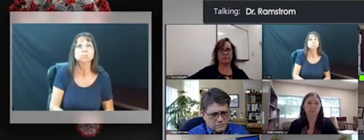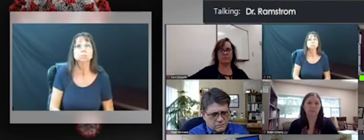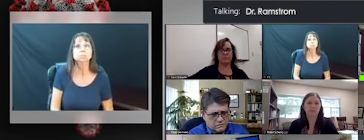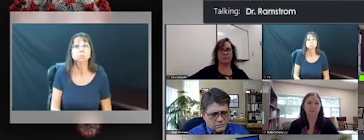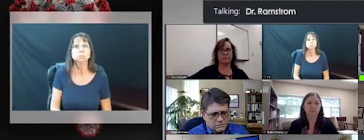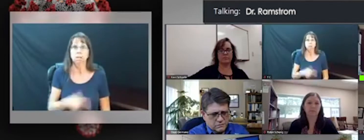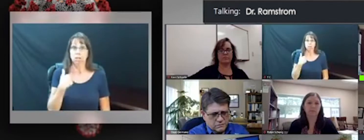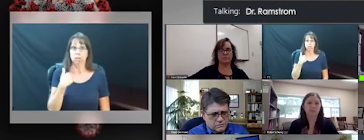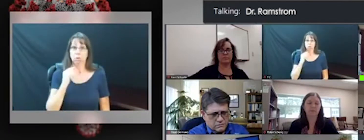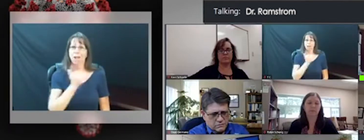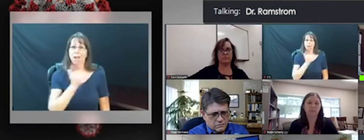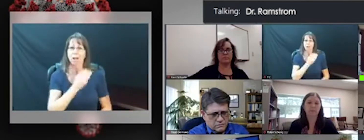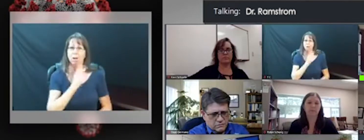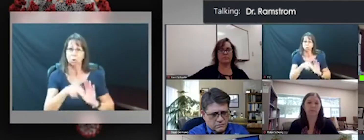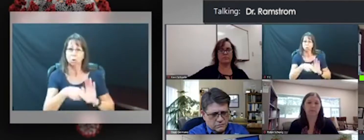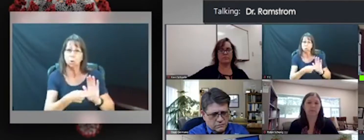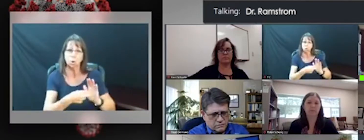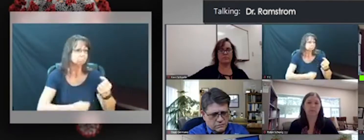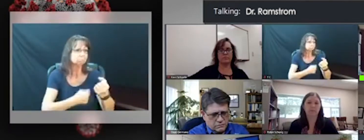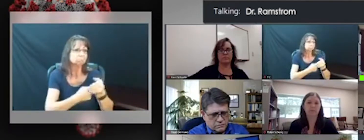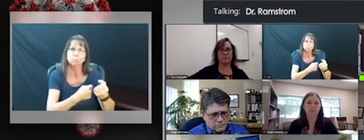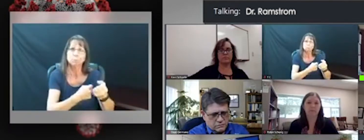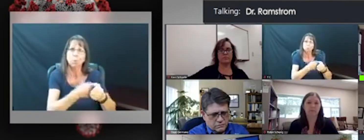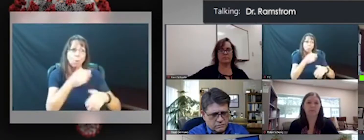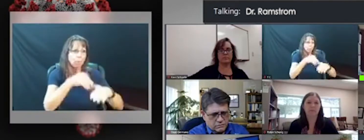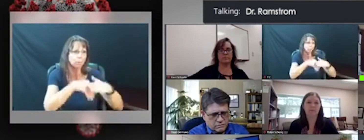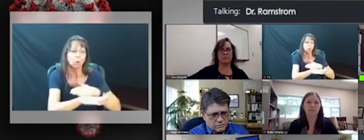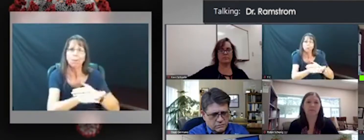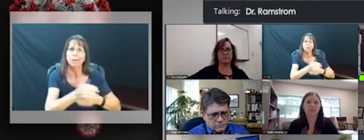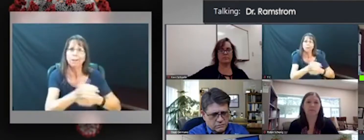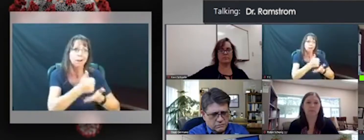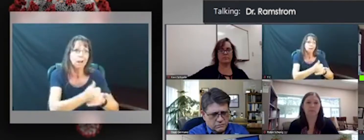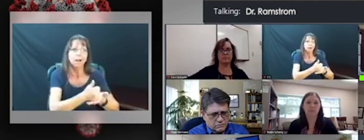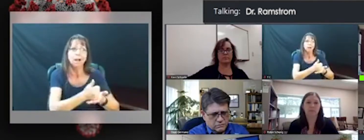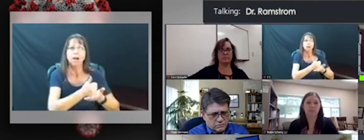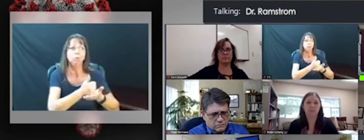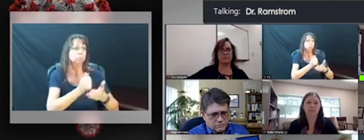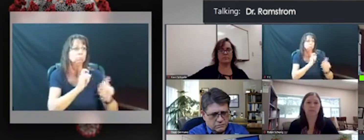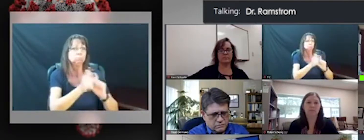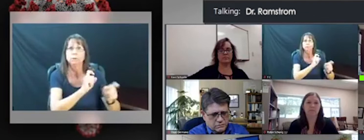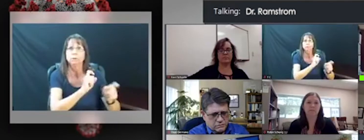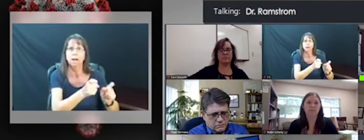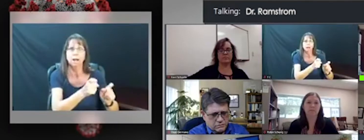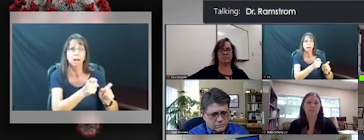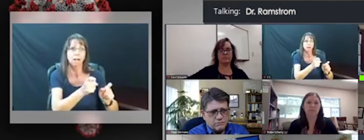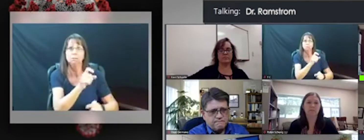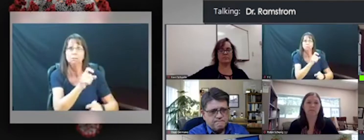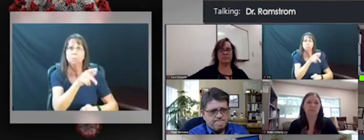be doing, like we've done with other facilities. We're hopeful that that will be effective but will